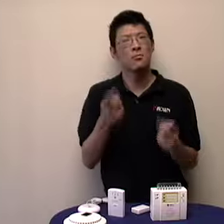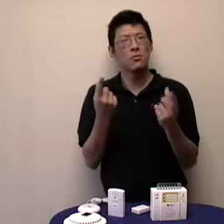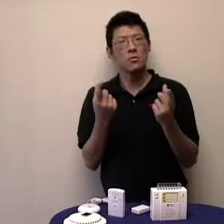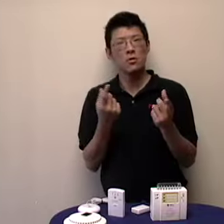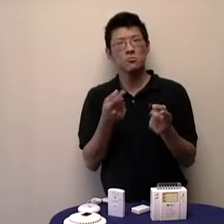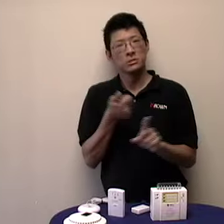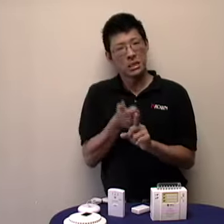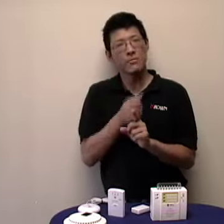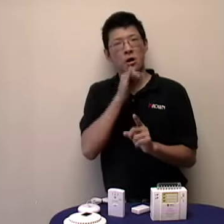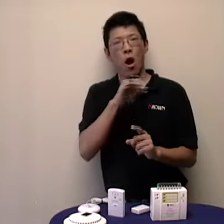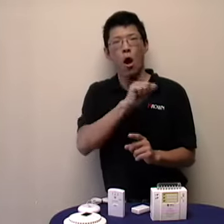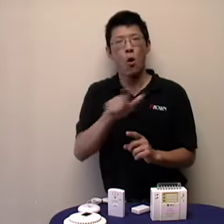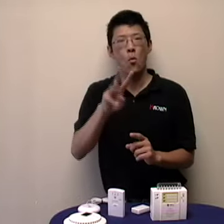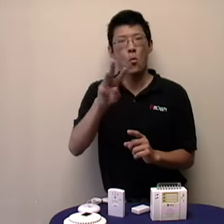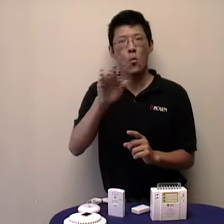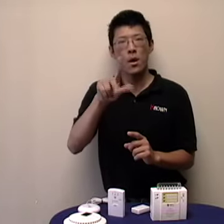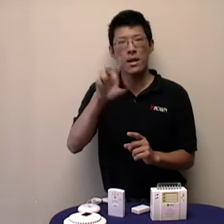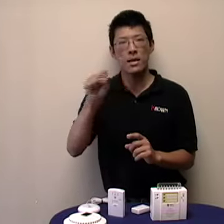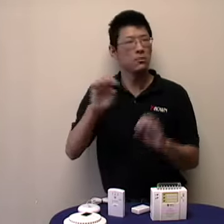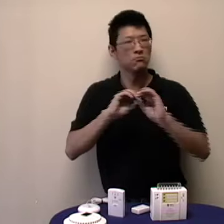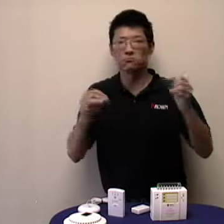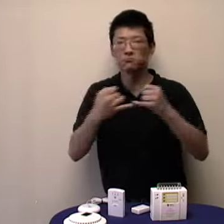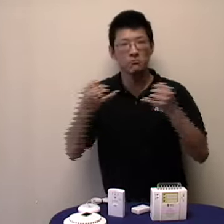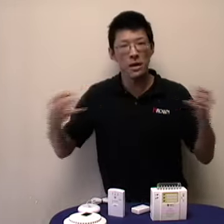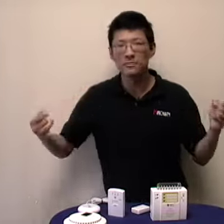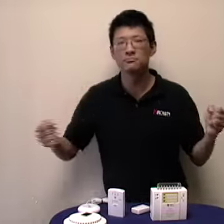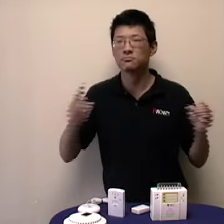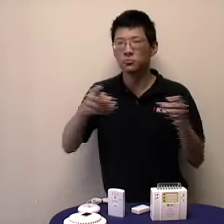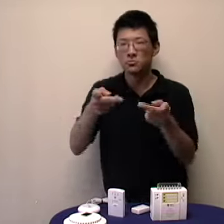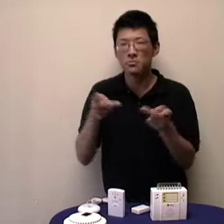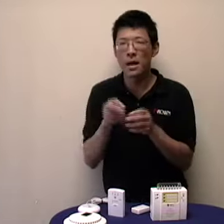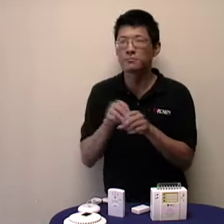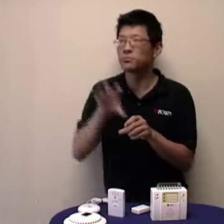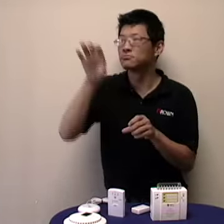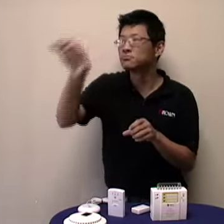The KA300 system is portable and easy to install Since this system is wireless, you can add as